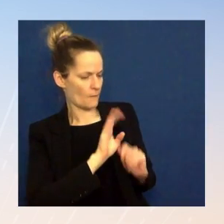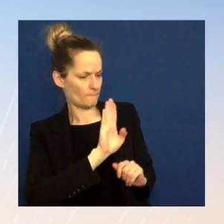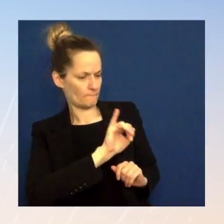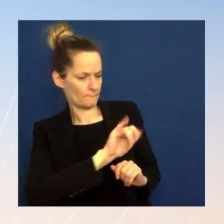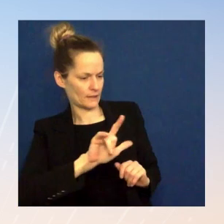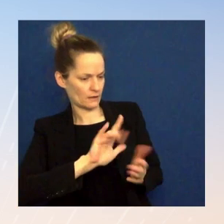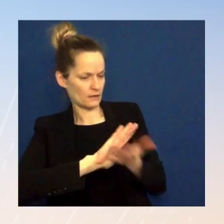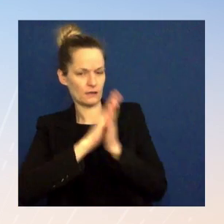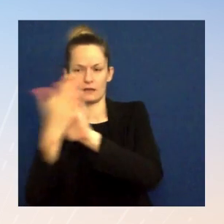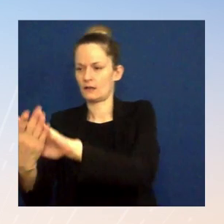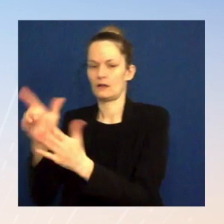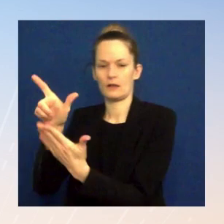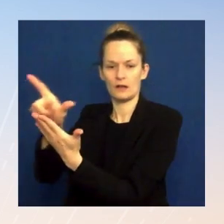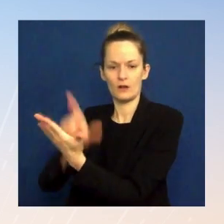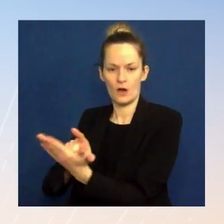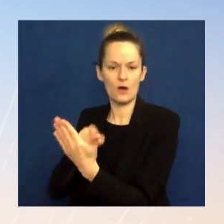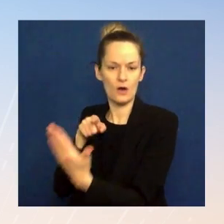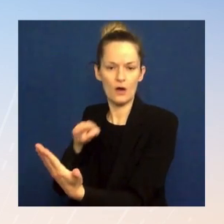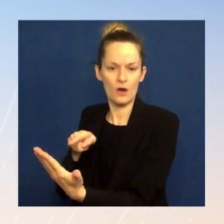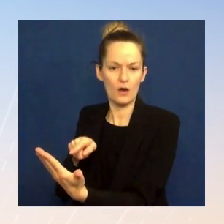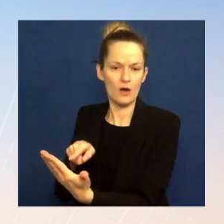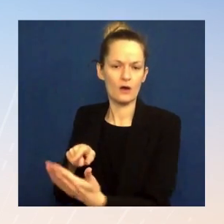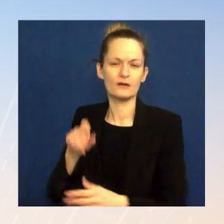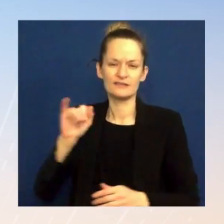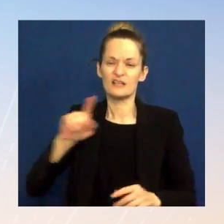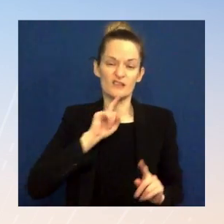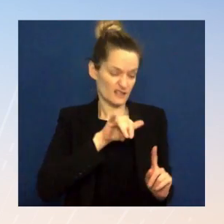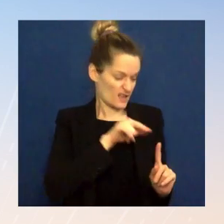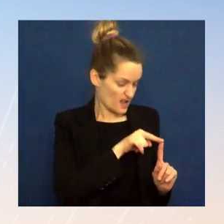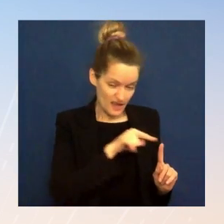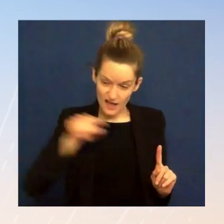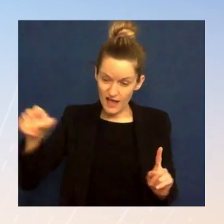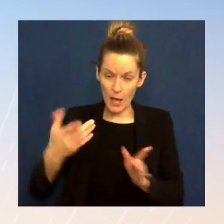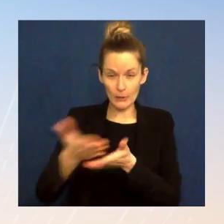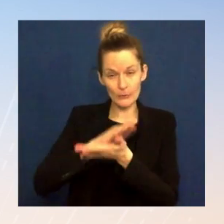as an issue that is a central priority for him in his presidency. Go ahead.